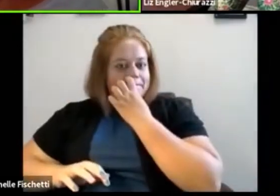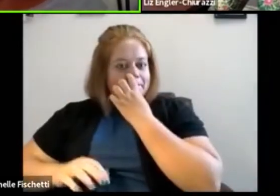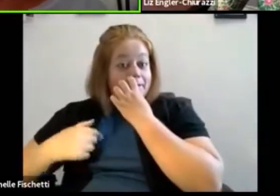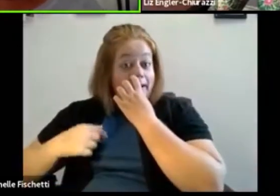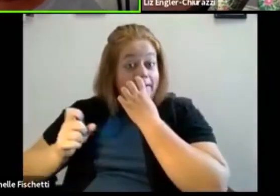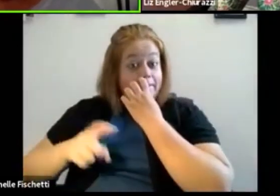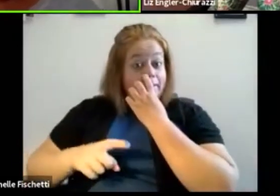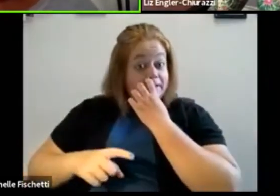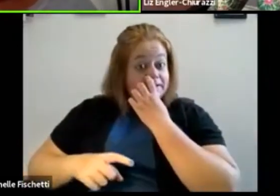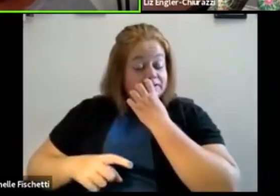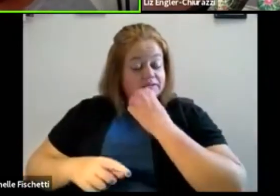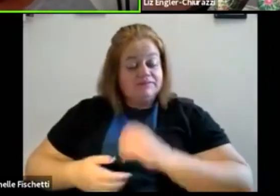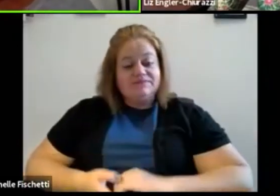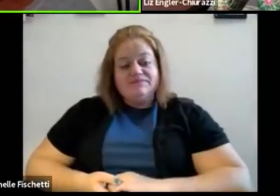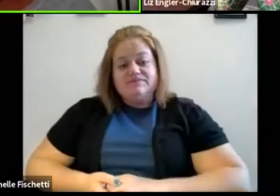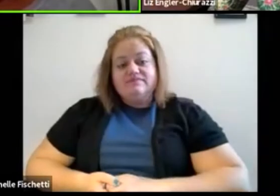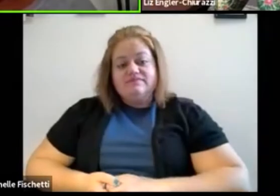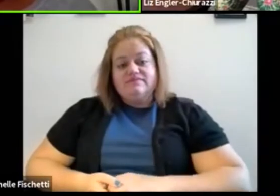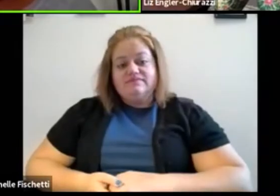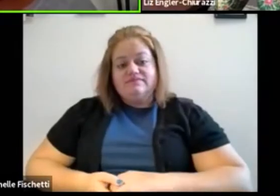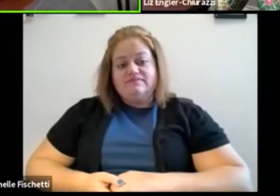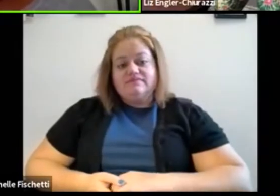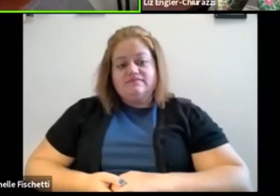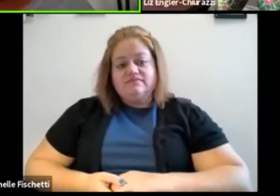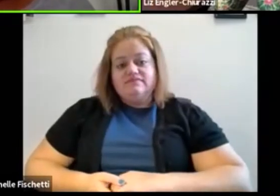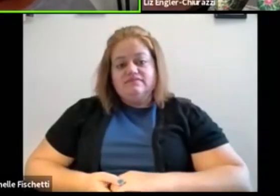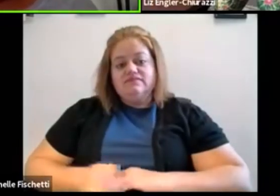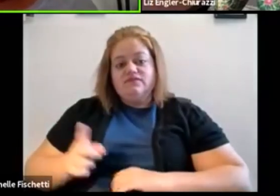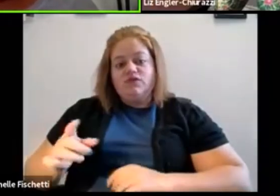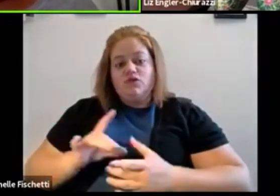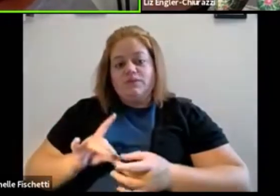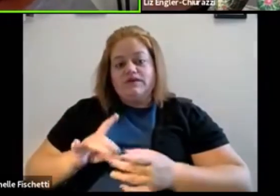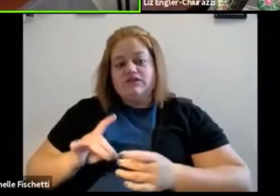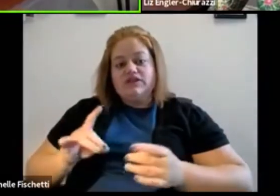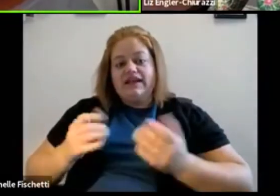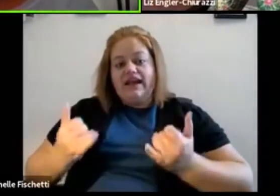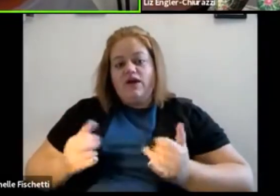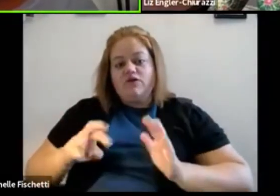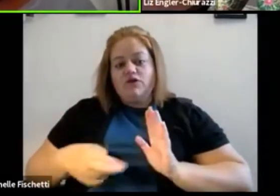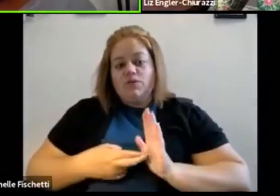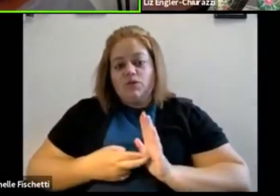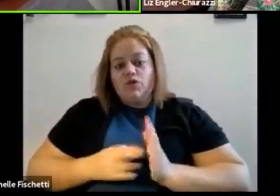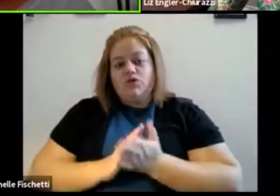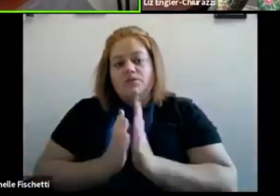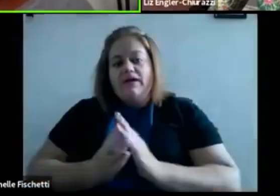actually so you said you have moved into a role where you're more of a teacher, so